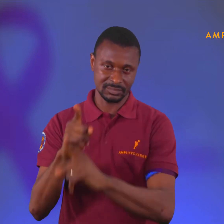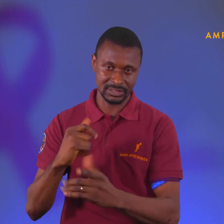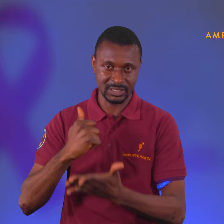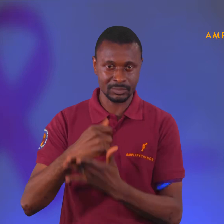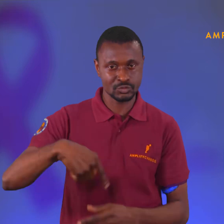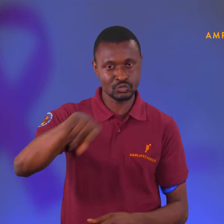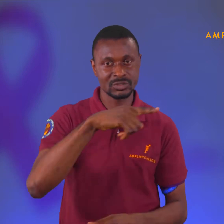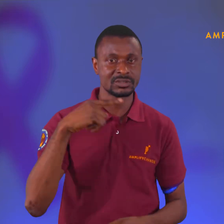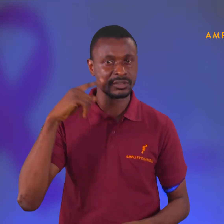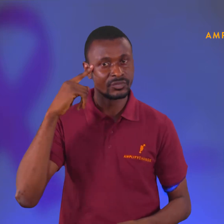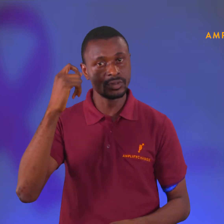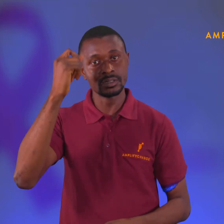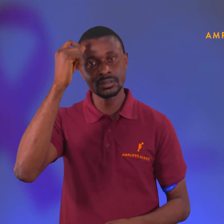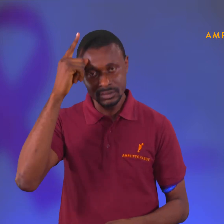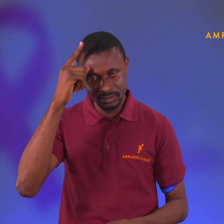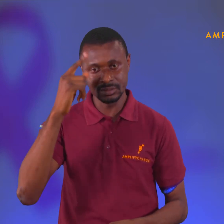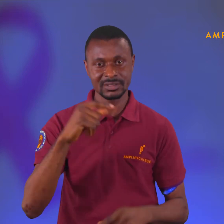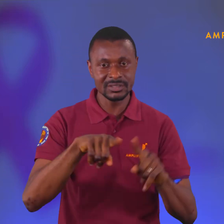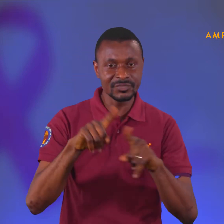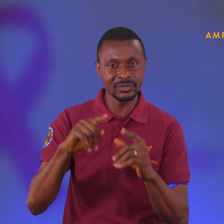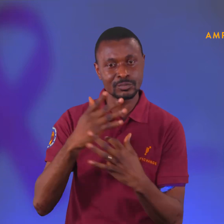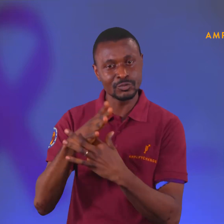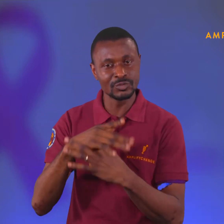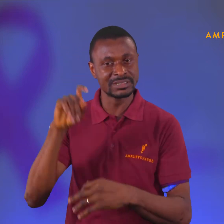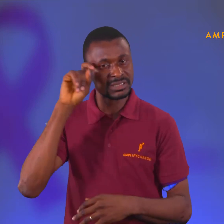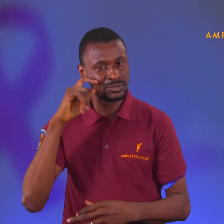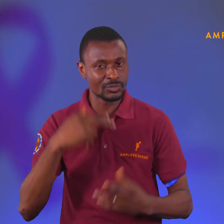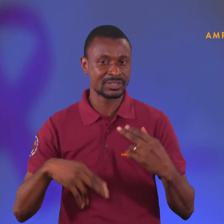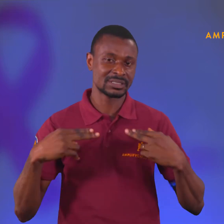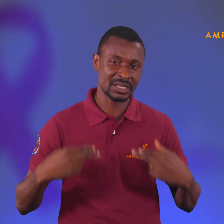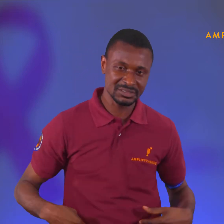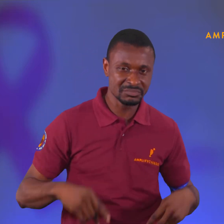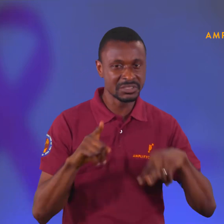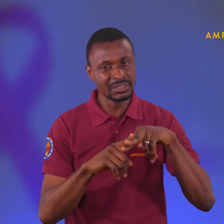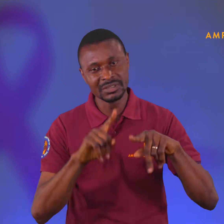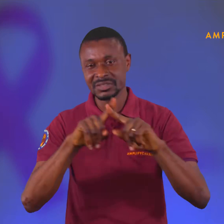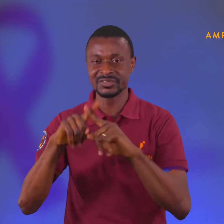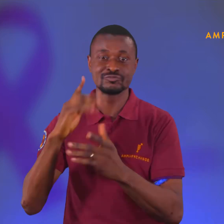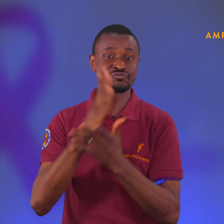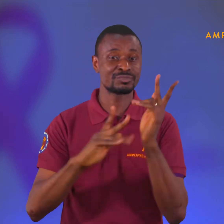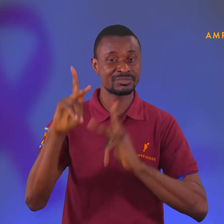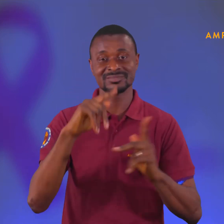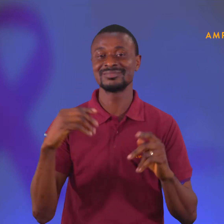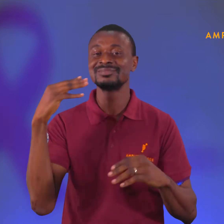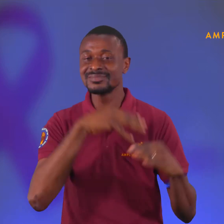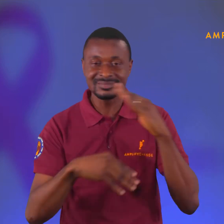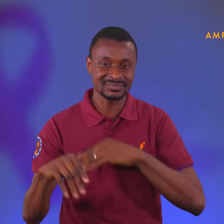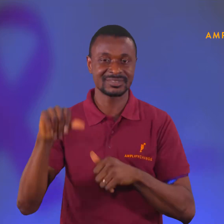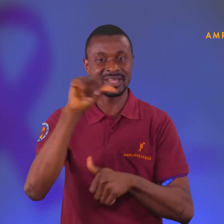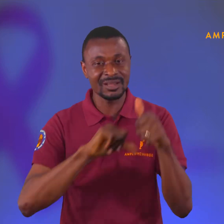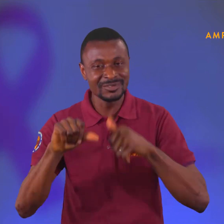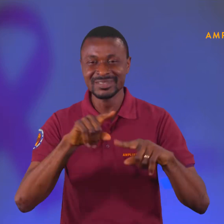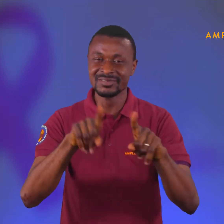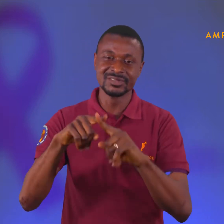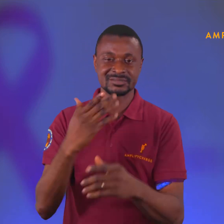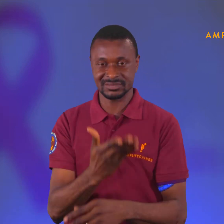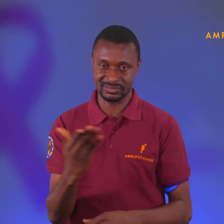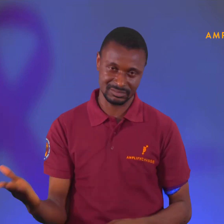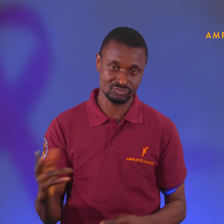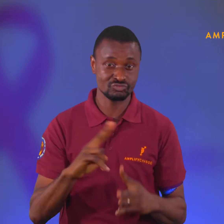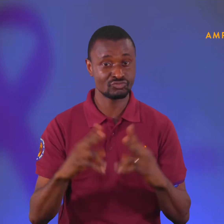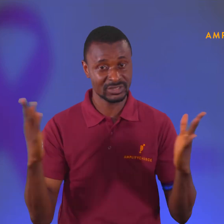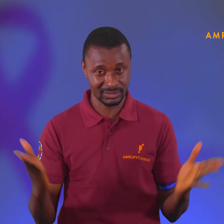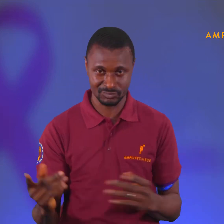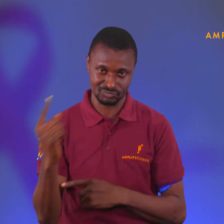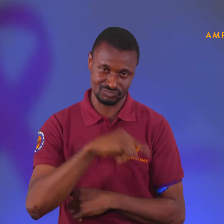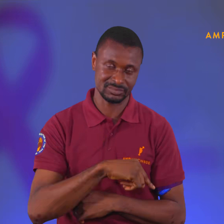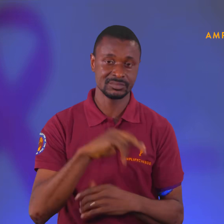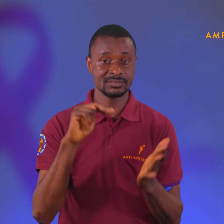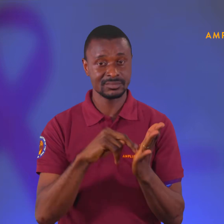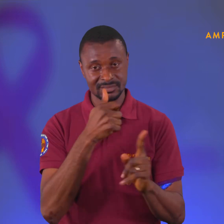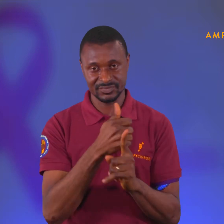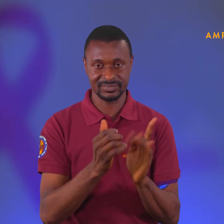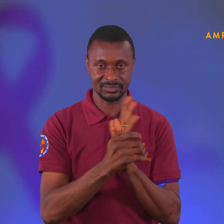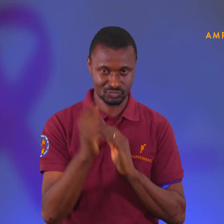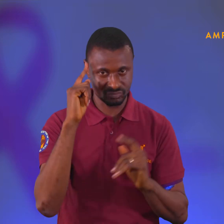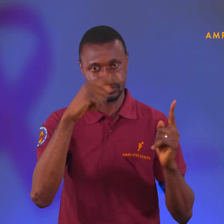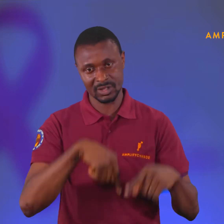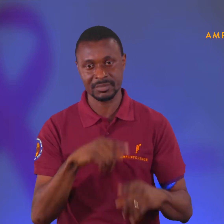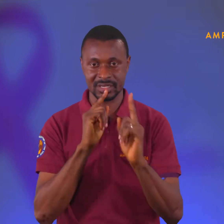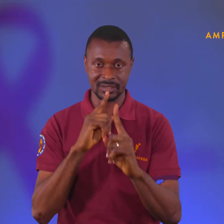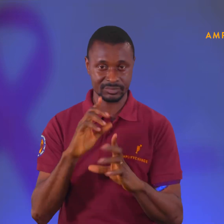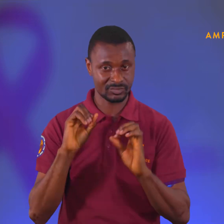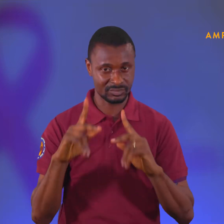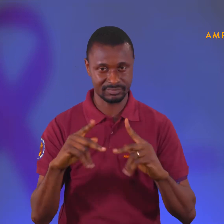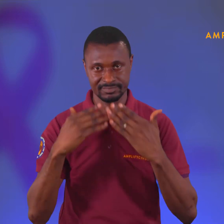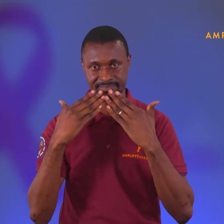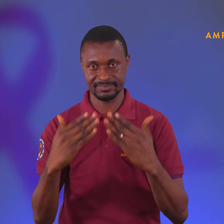She will help us understand differences between sexual reproductive health issues, STI/STD. HIV/AIDS, etc.